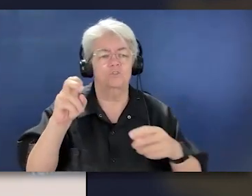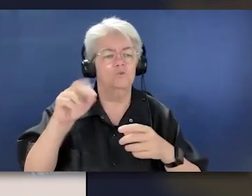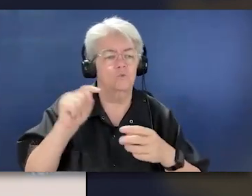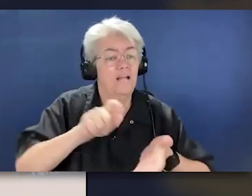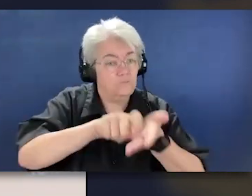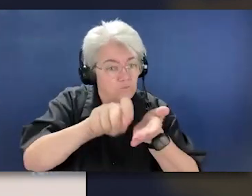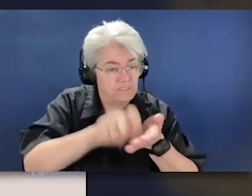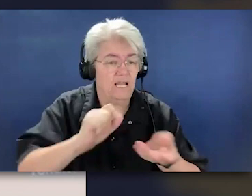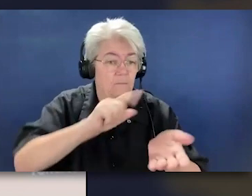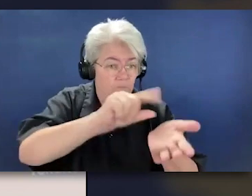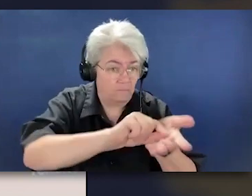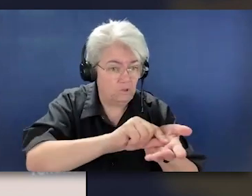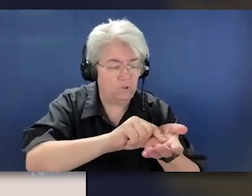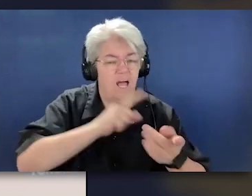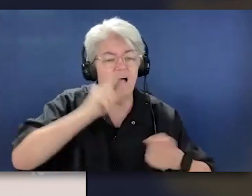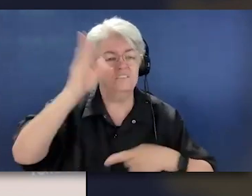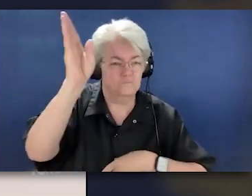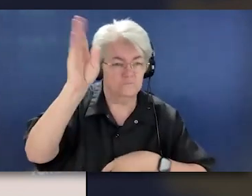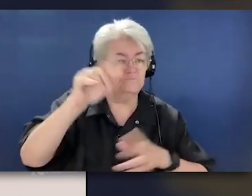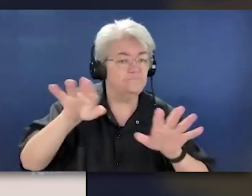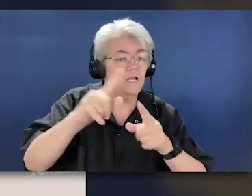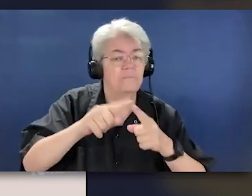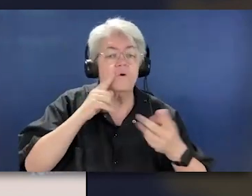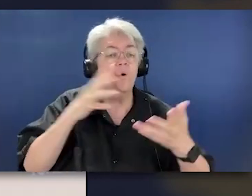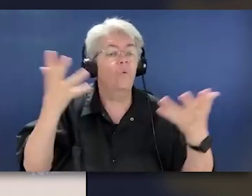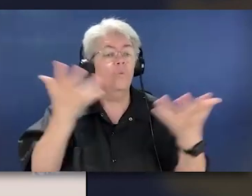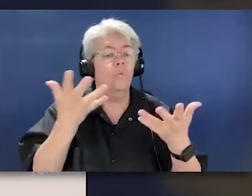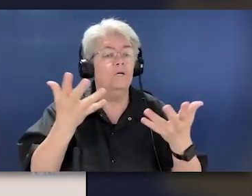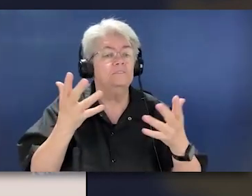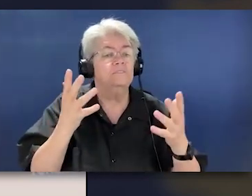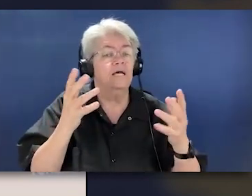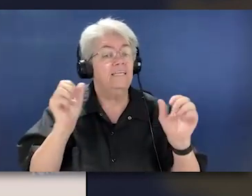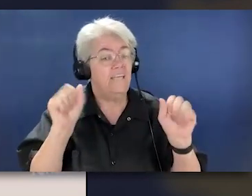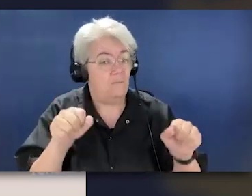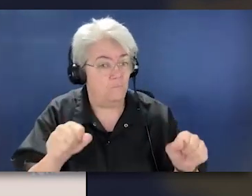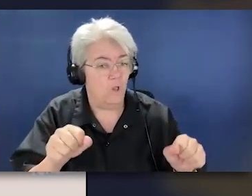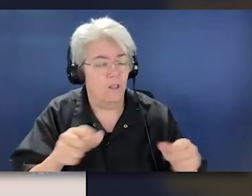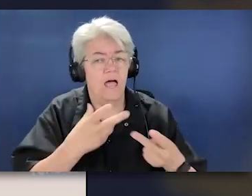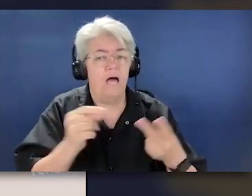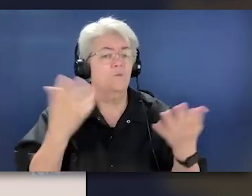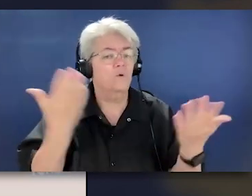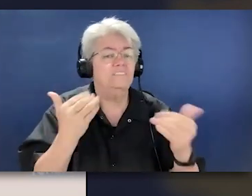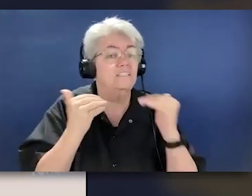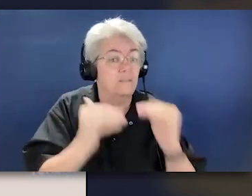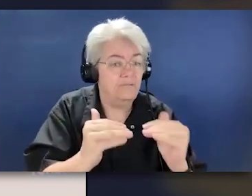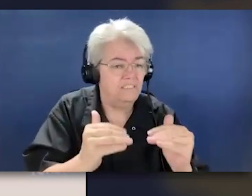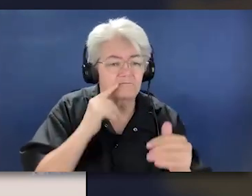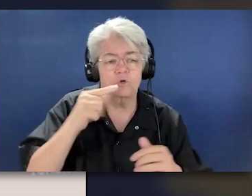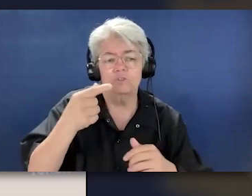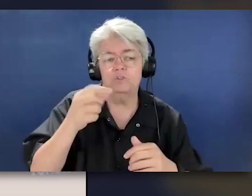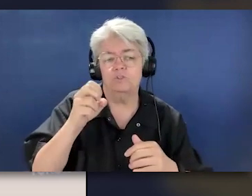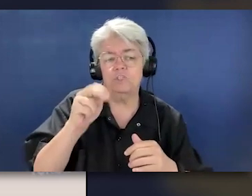about the capabilities and limitations of generative AI tools like ChatGPT in what is